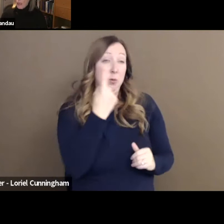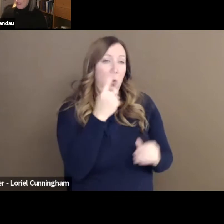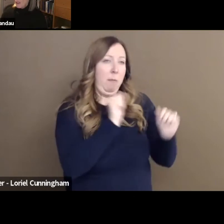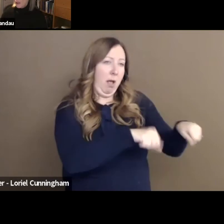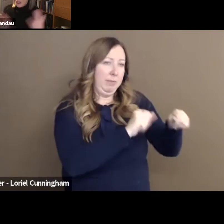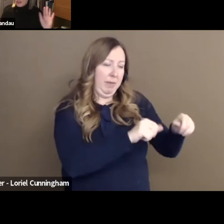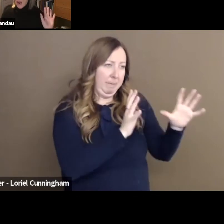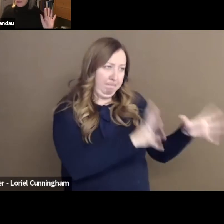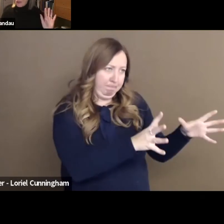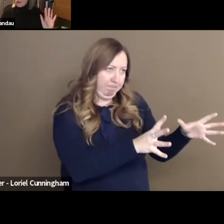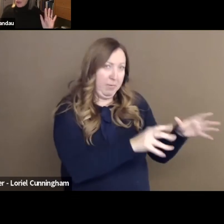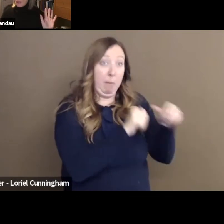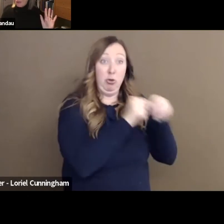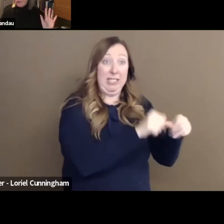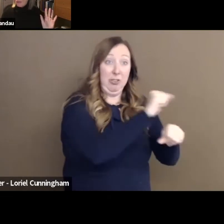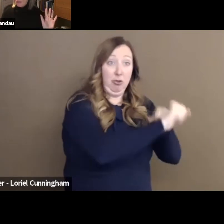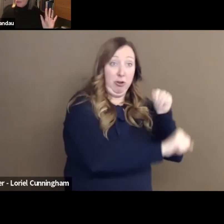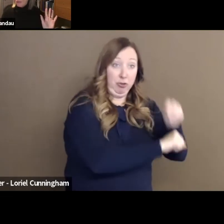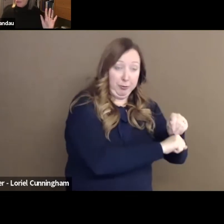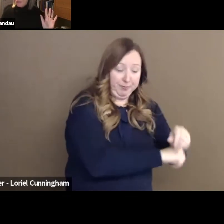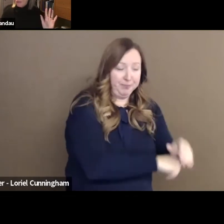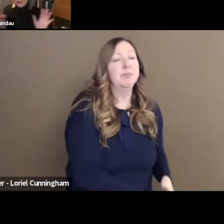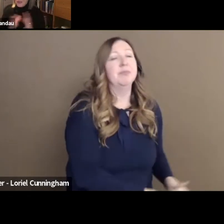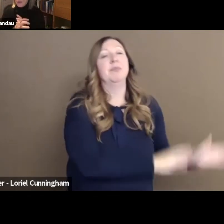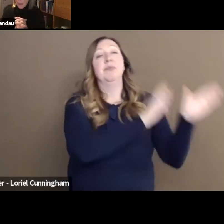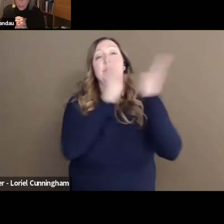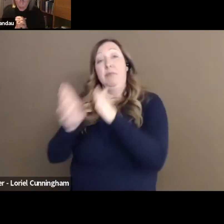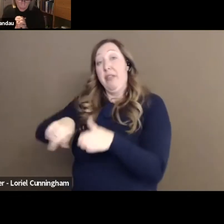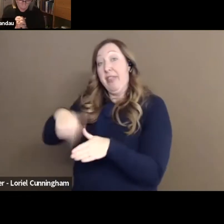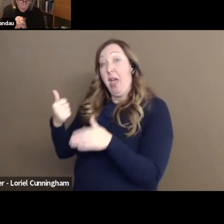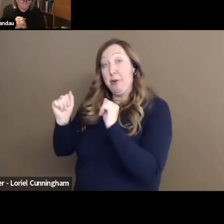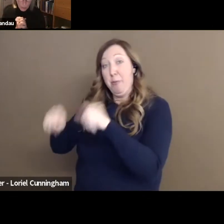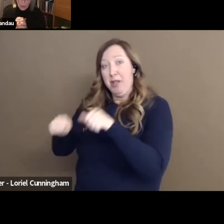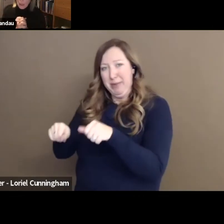is that there's just absence structure